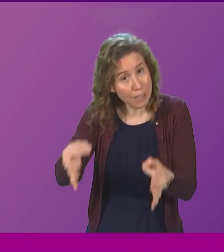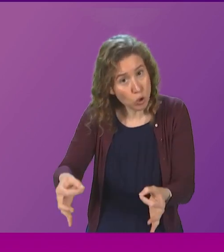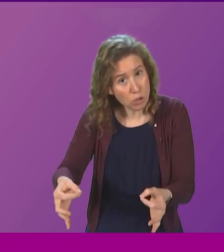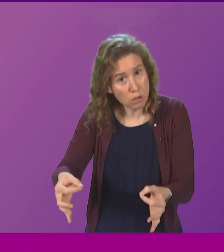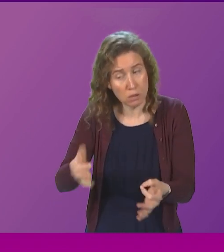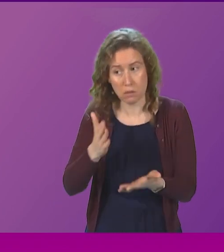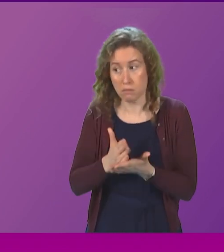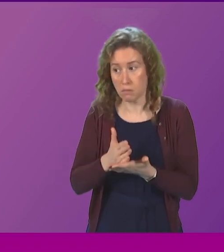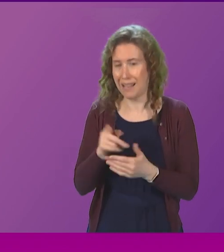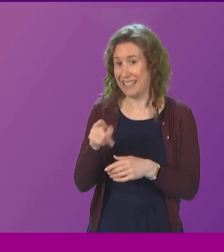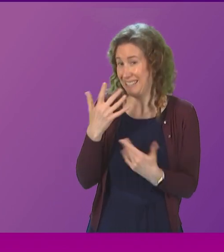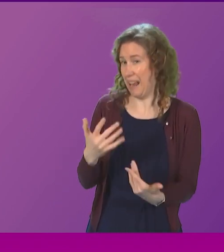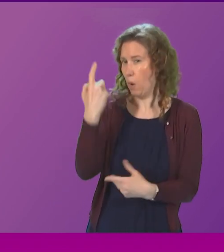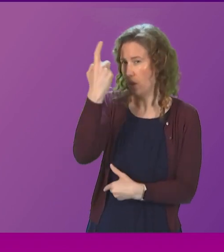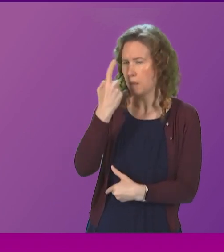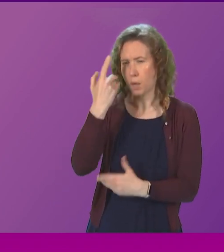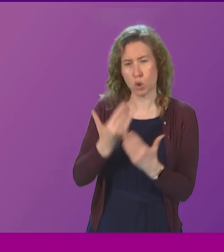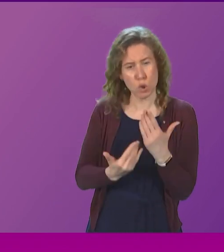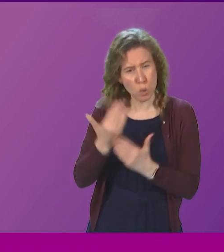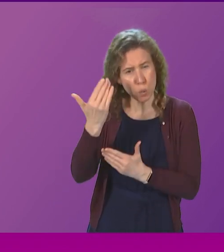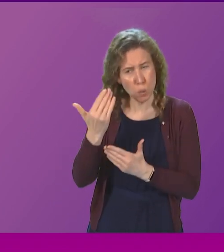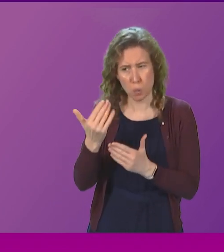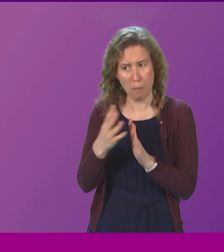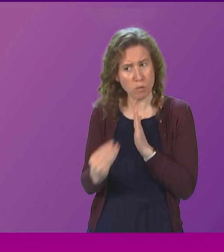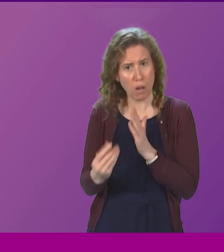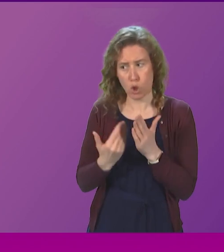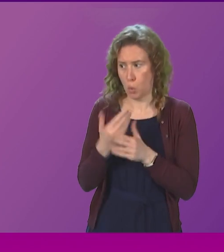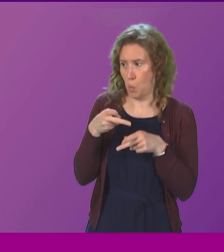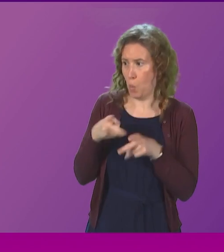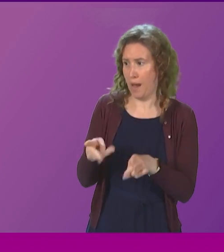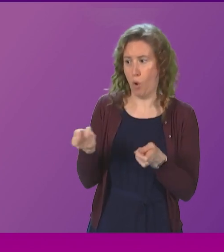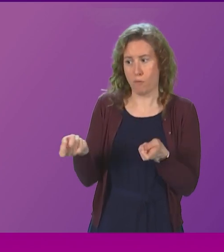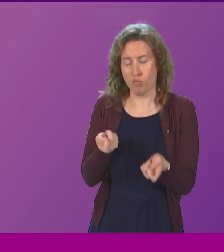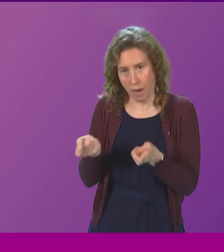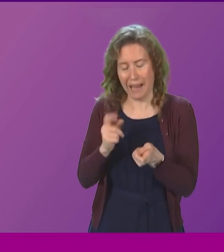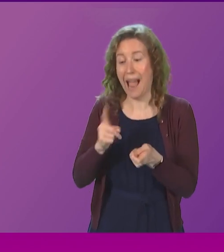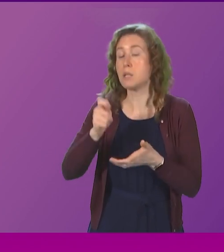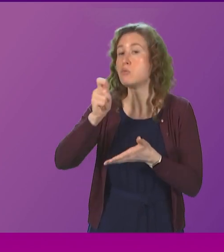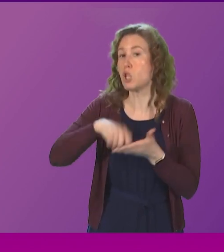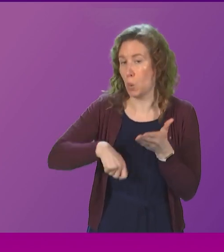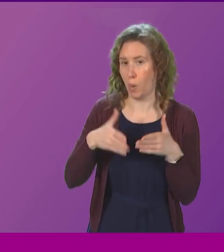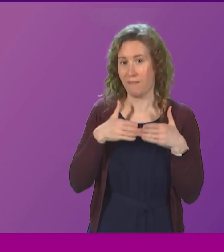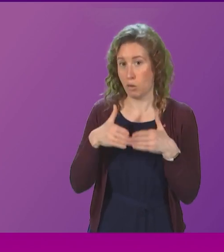Is he now considering a new operating model for running and procuring our ferries?